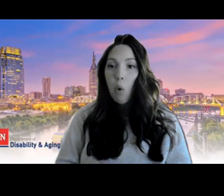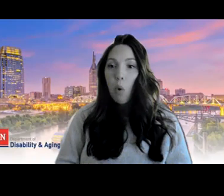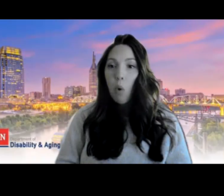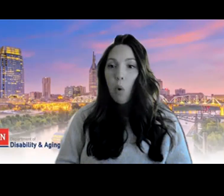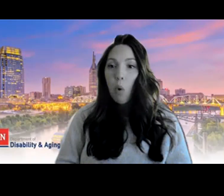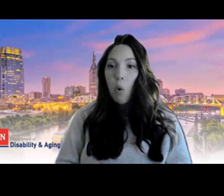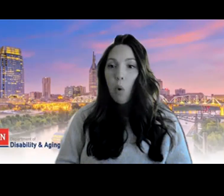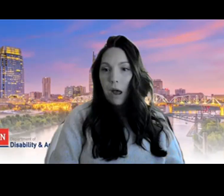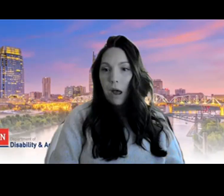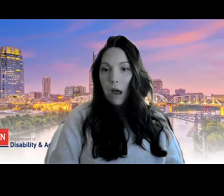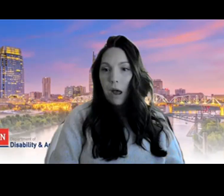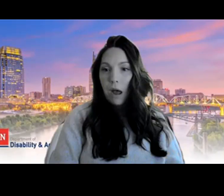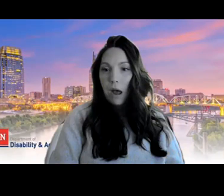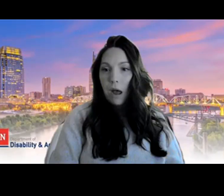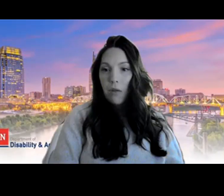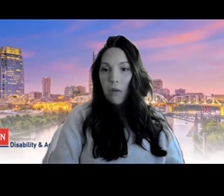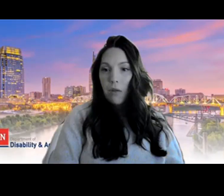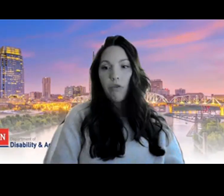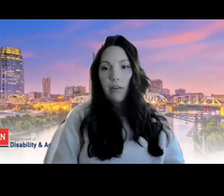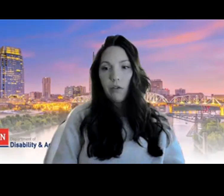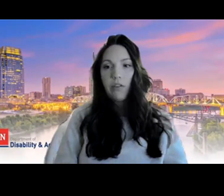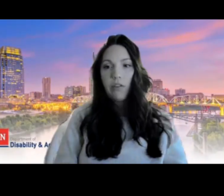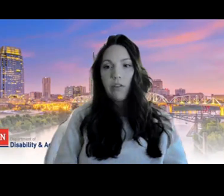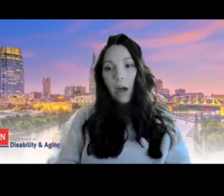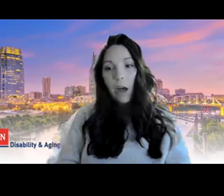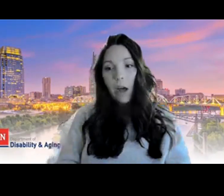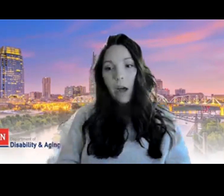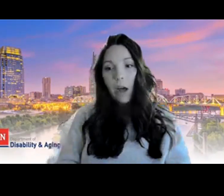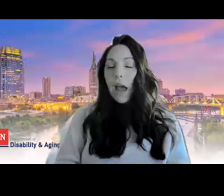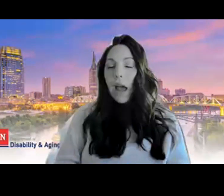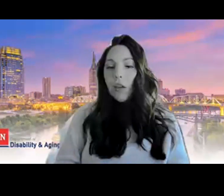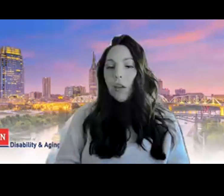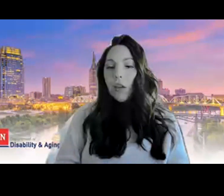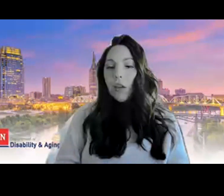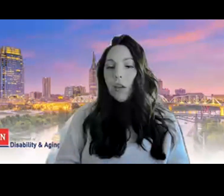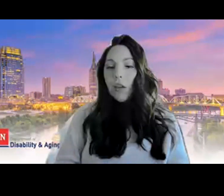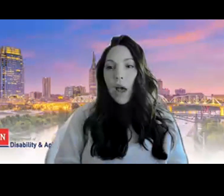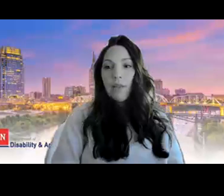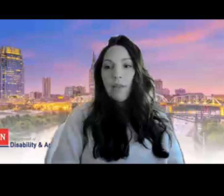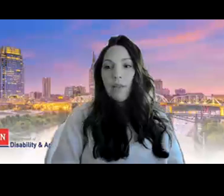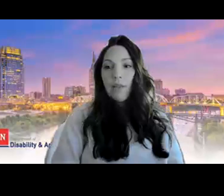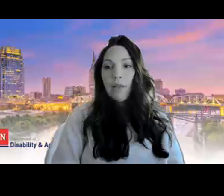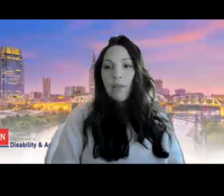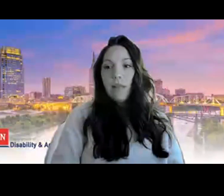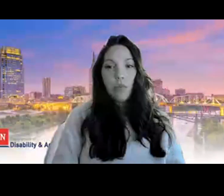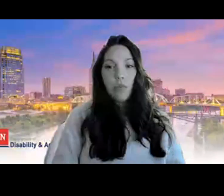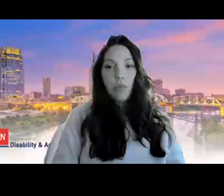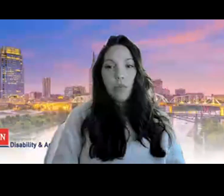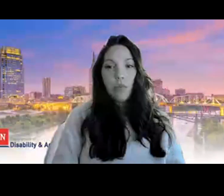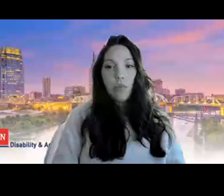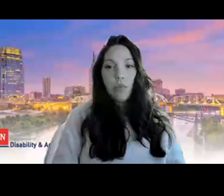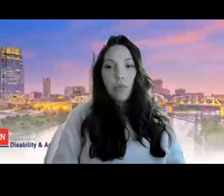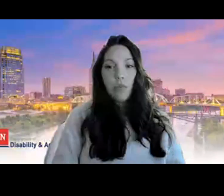More information about that will be coming out in Tri starts and staff update as well as the 2026 Lunch and Learn calendar.